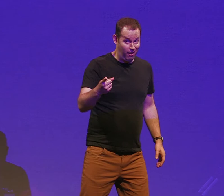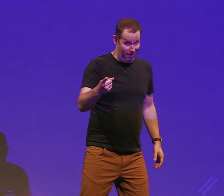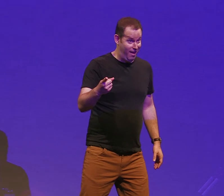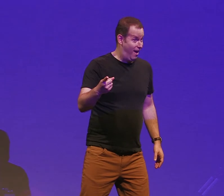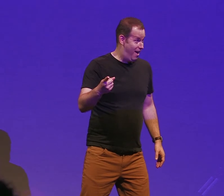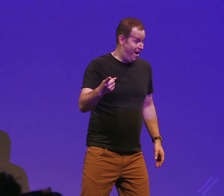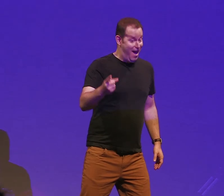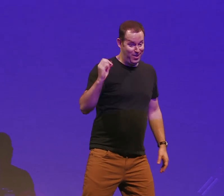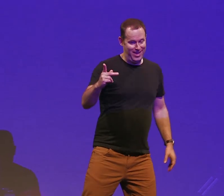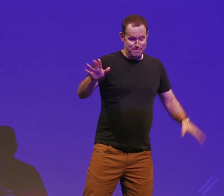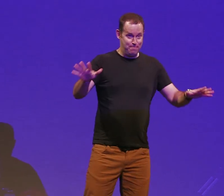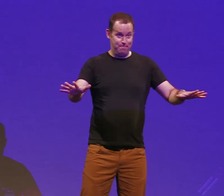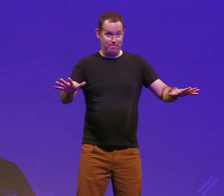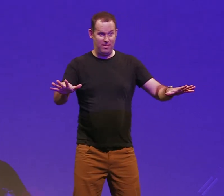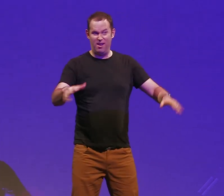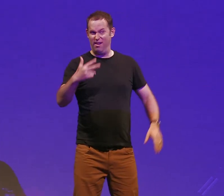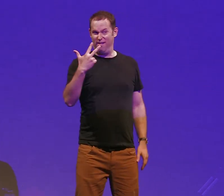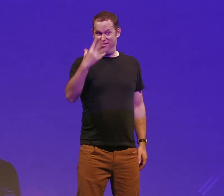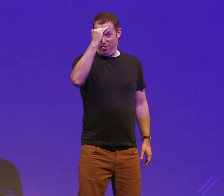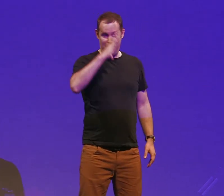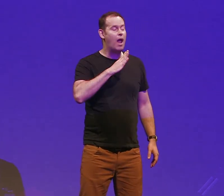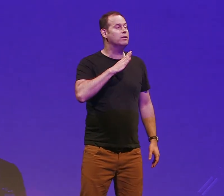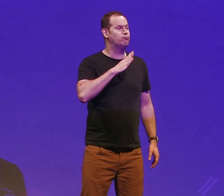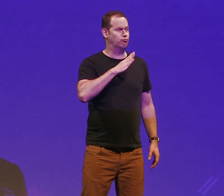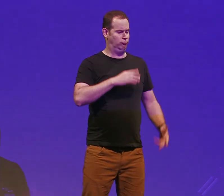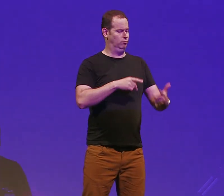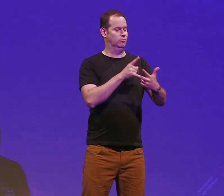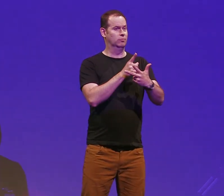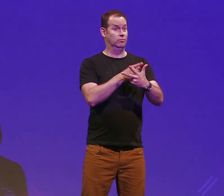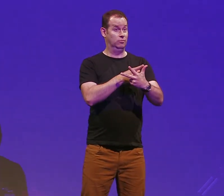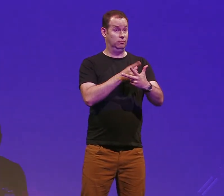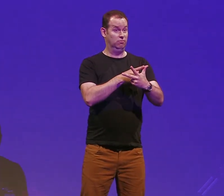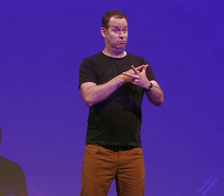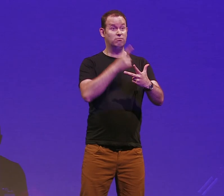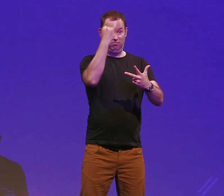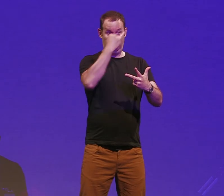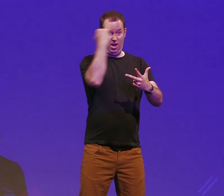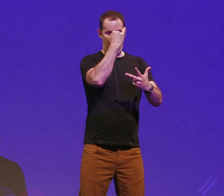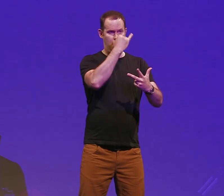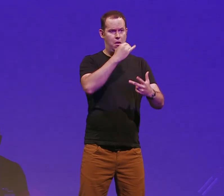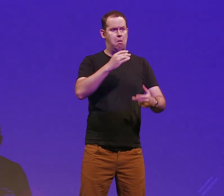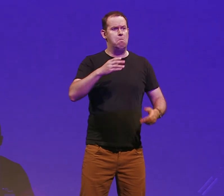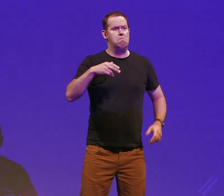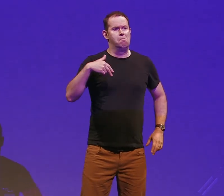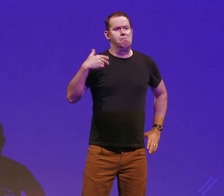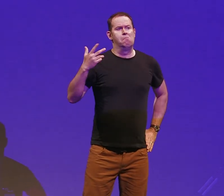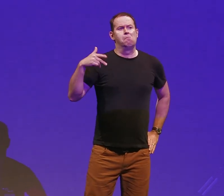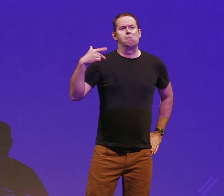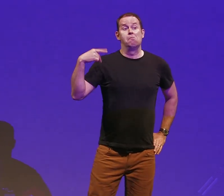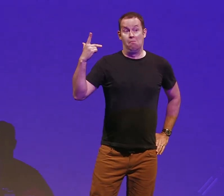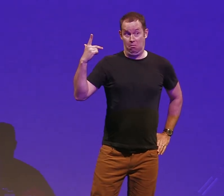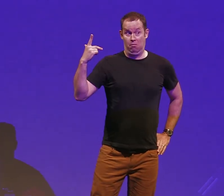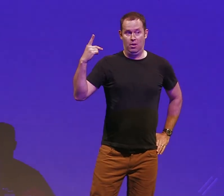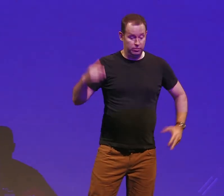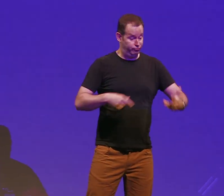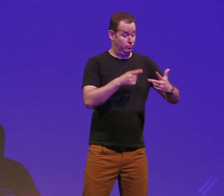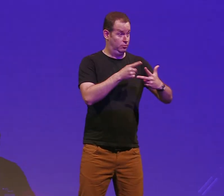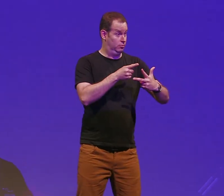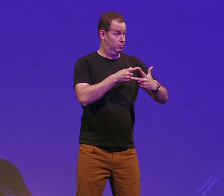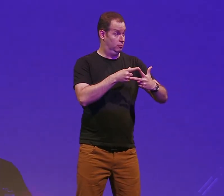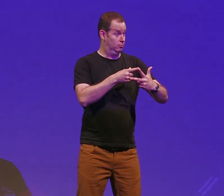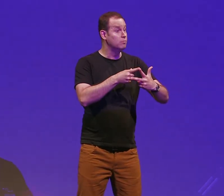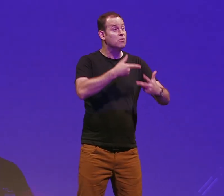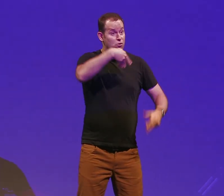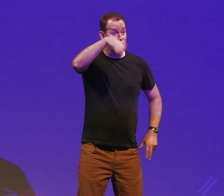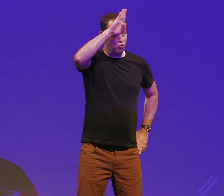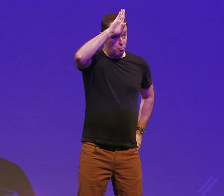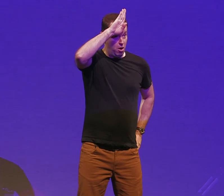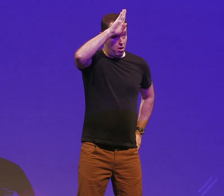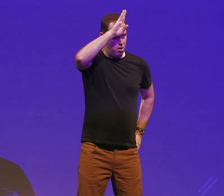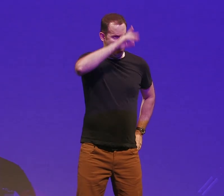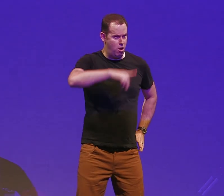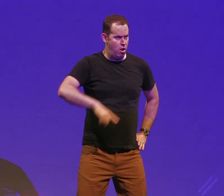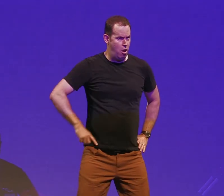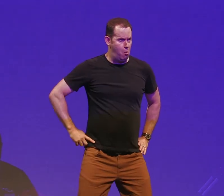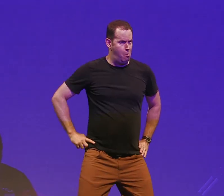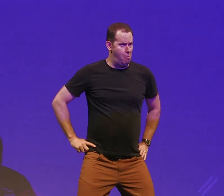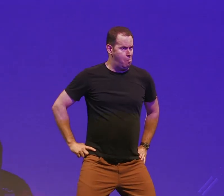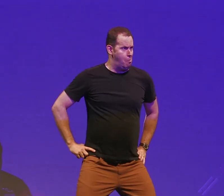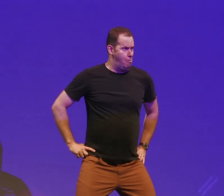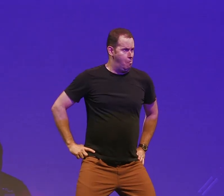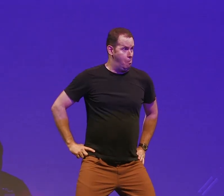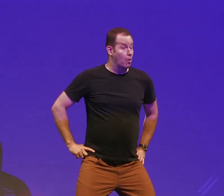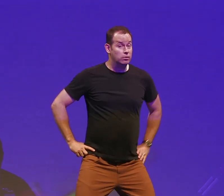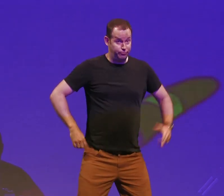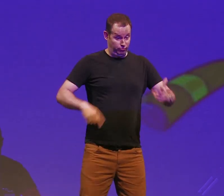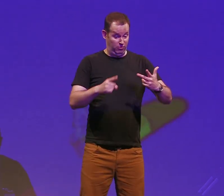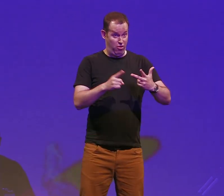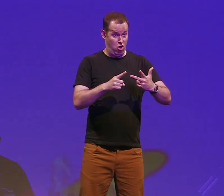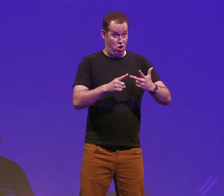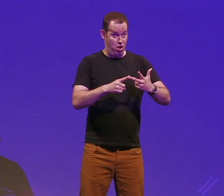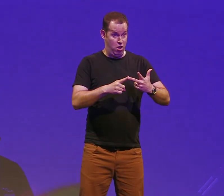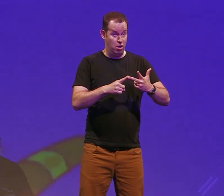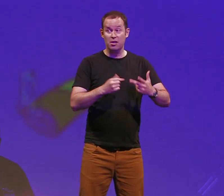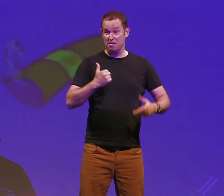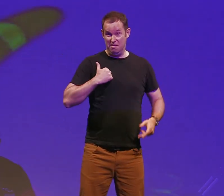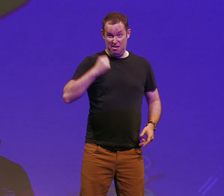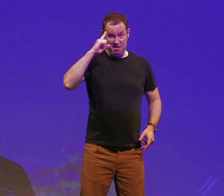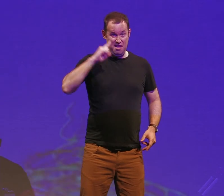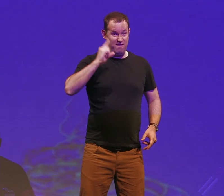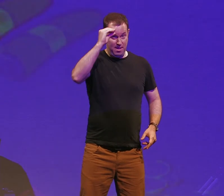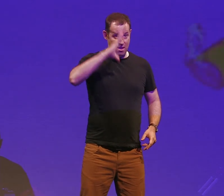us yeah okay there's three guys an Italian a Cuban and a deaf Canadian man